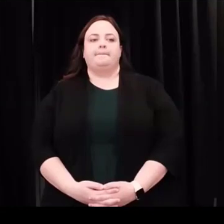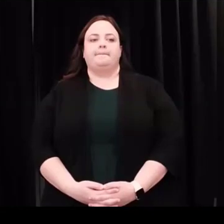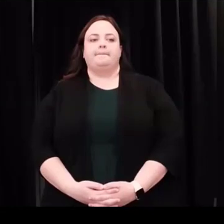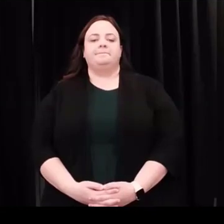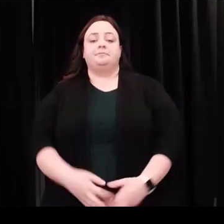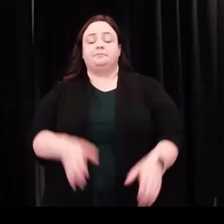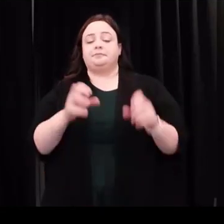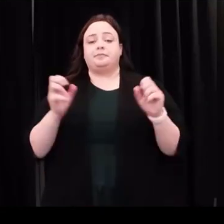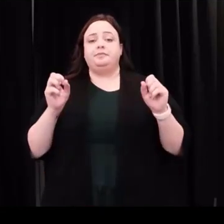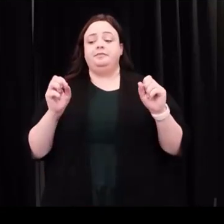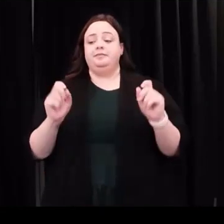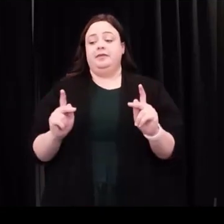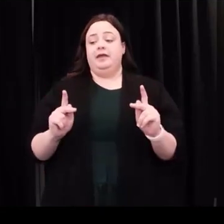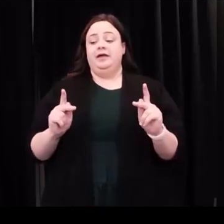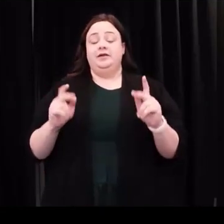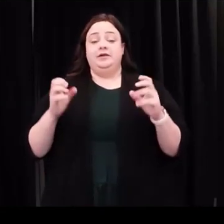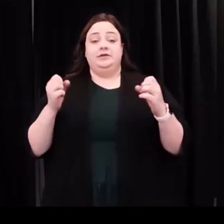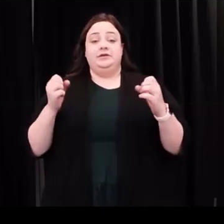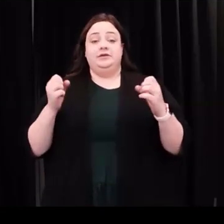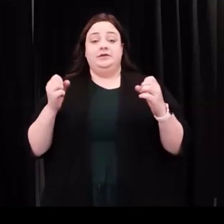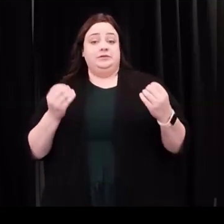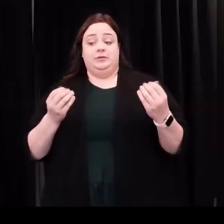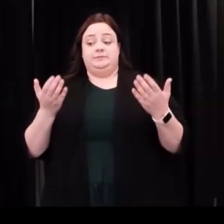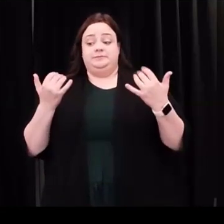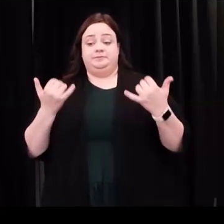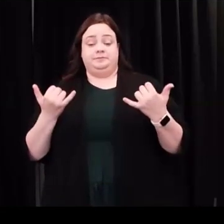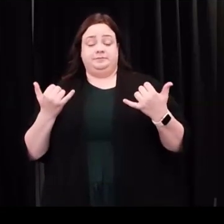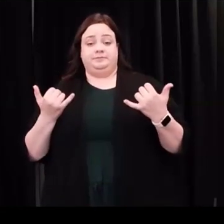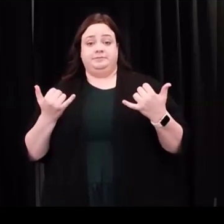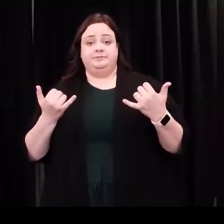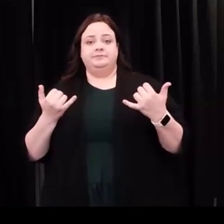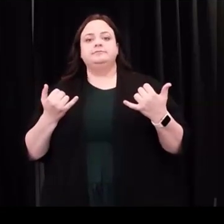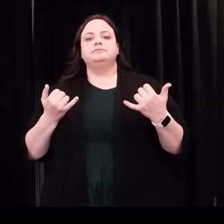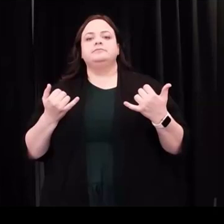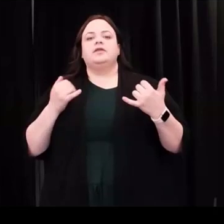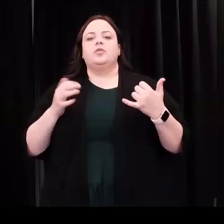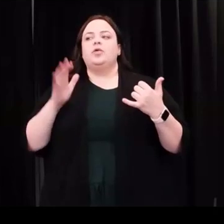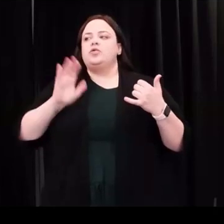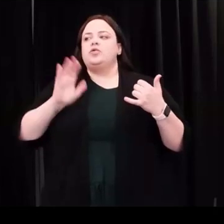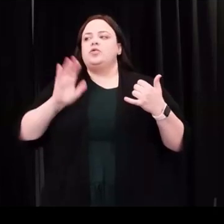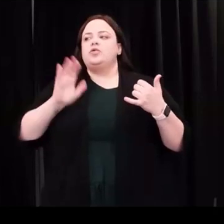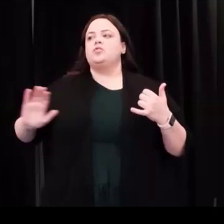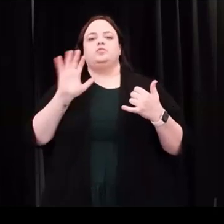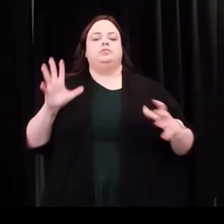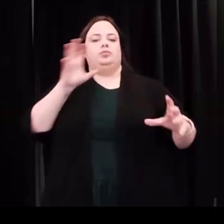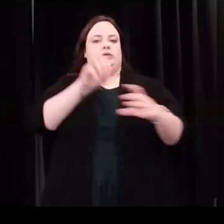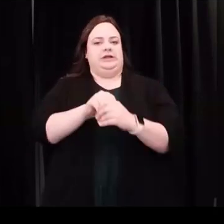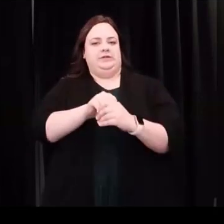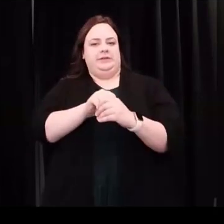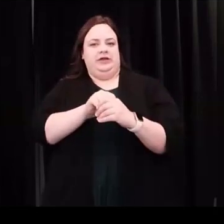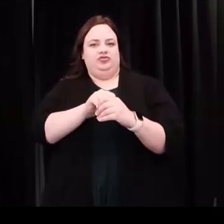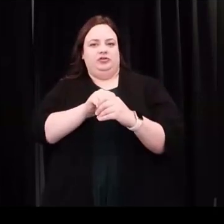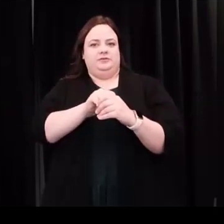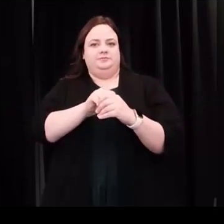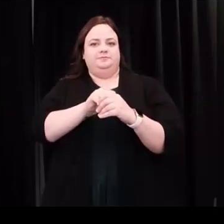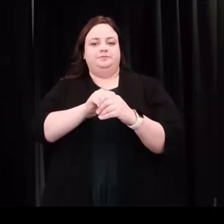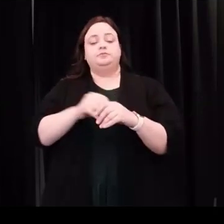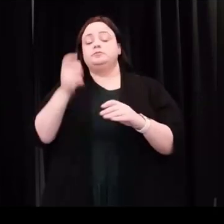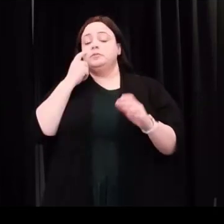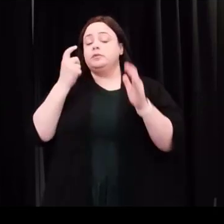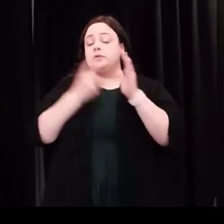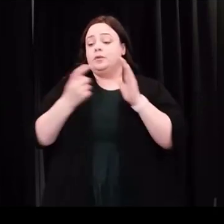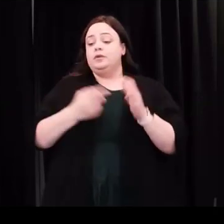So, here is where the audience participation, you're going to notice that there's a discussion